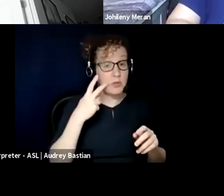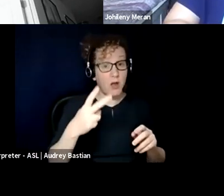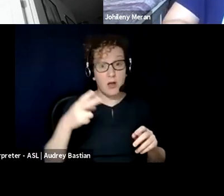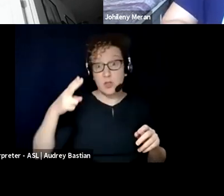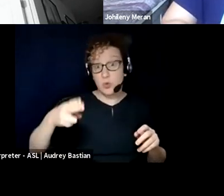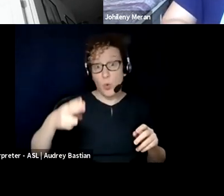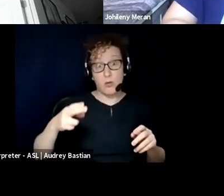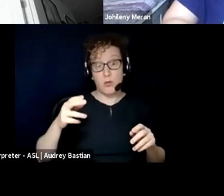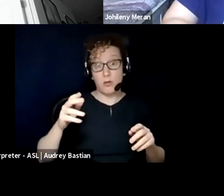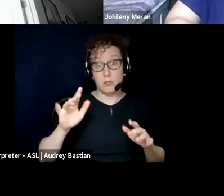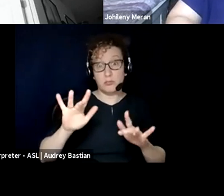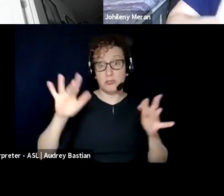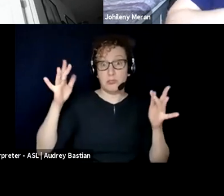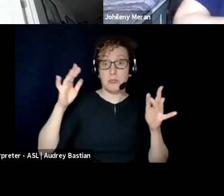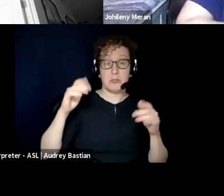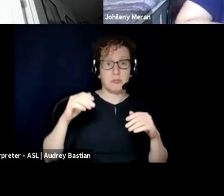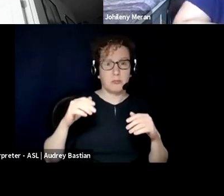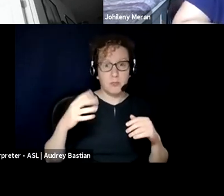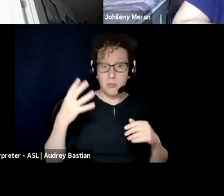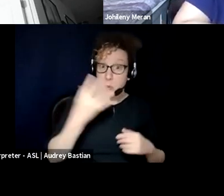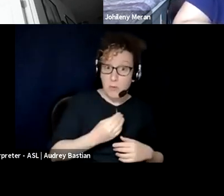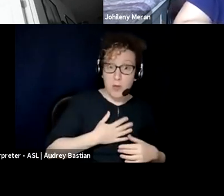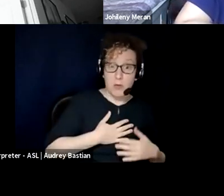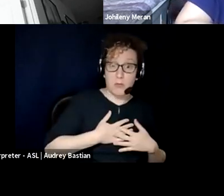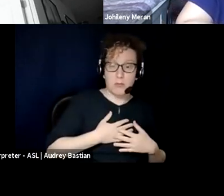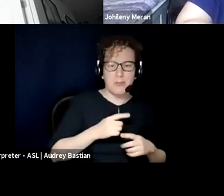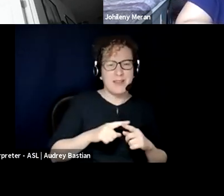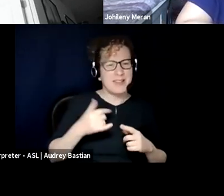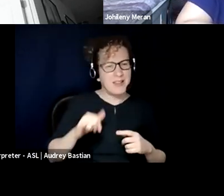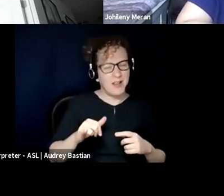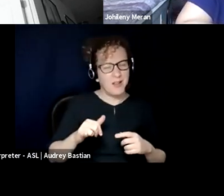beautiful. But there was still that like dose of colonialism.